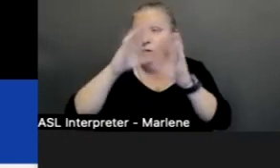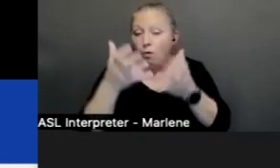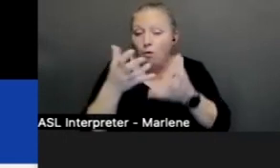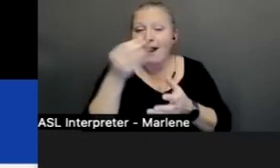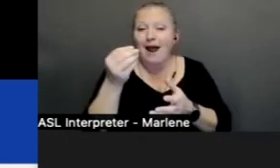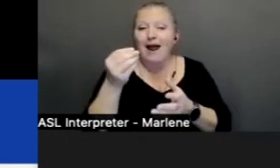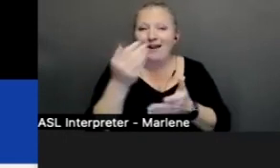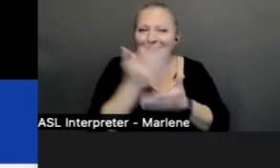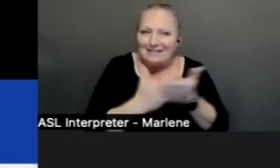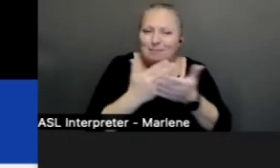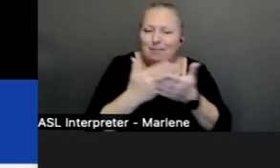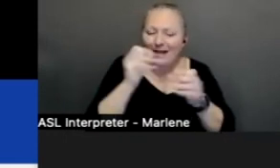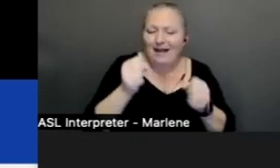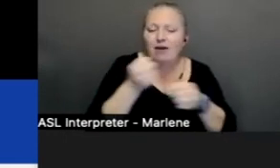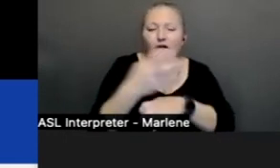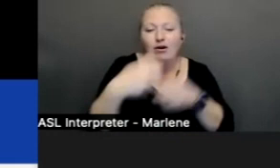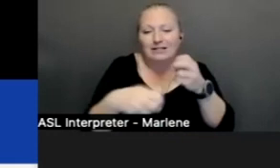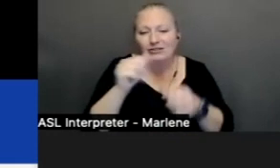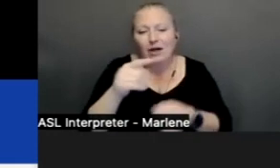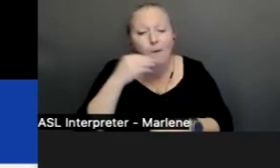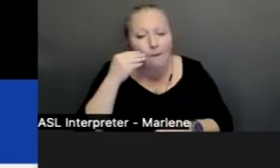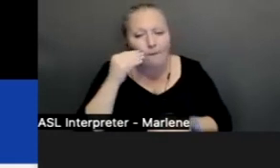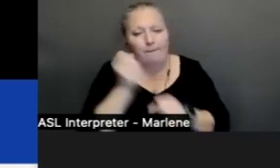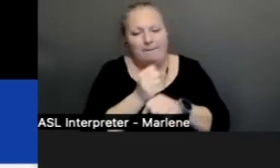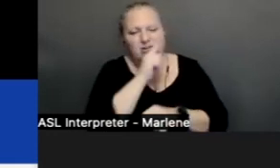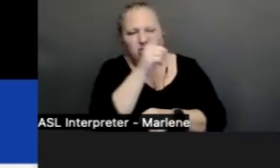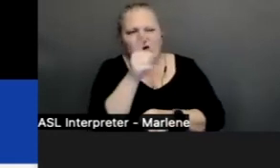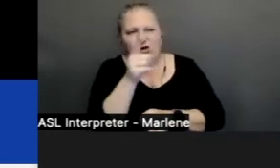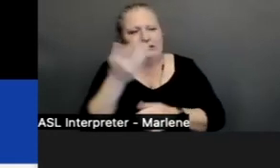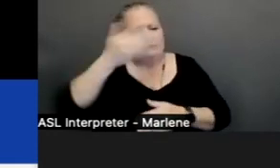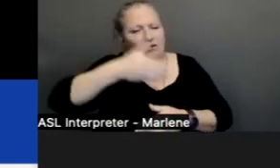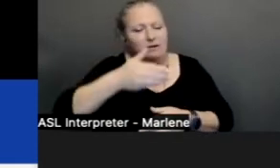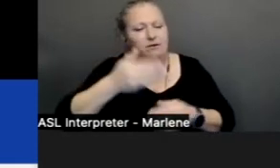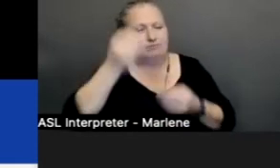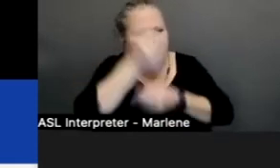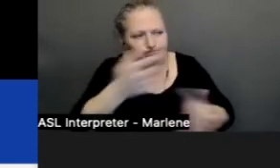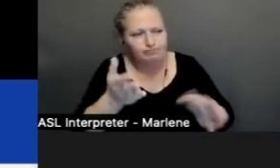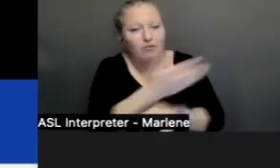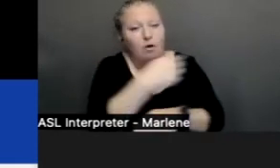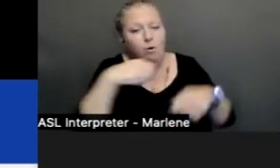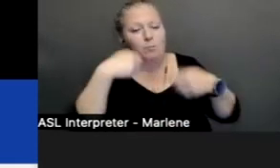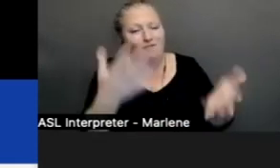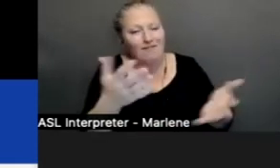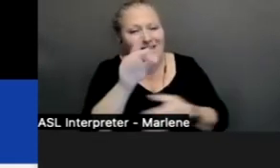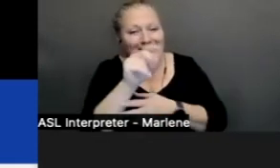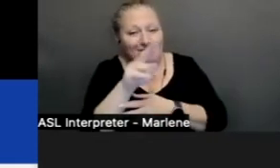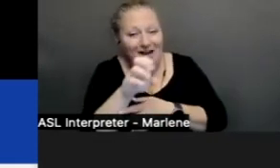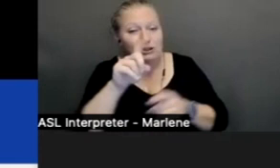can cause issues as well at homes. And so we want to make sure that's at the forefront as well before we provide the devices to the, to, to the children and the and the homes.